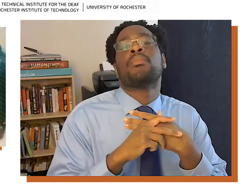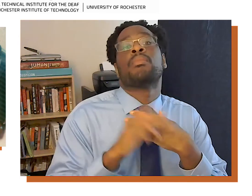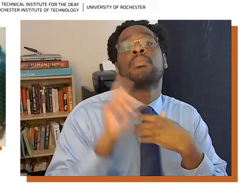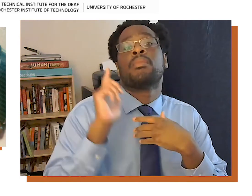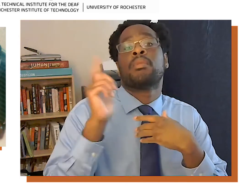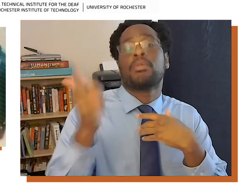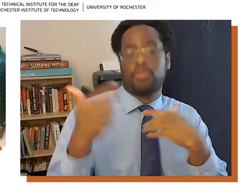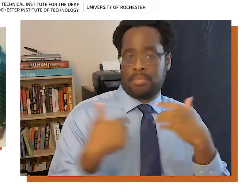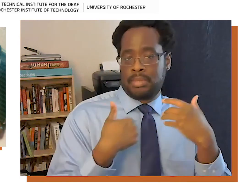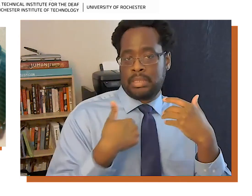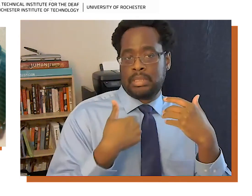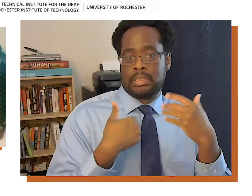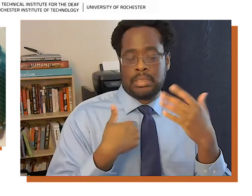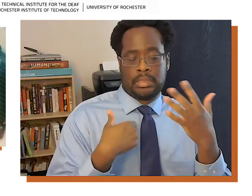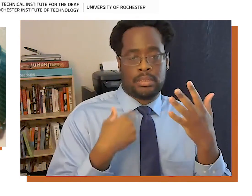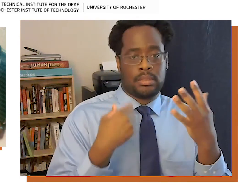and then when I was born...